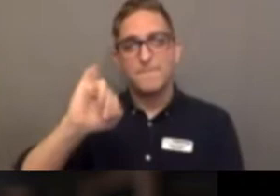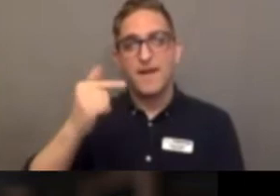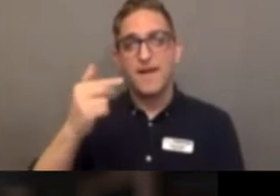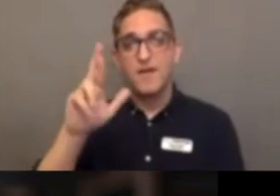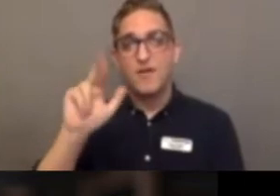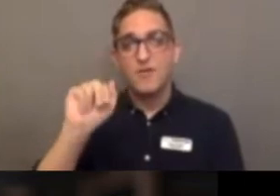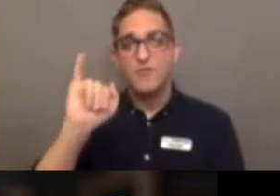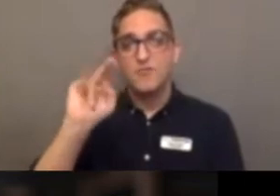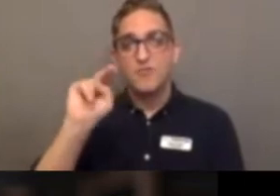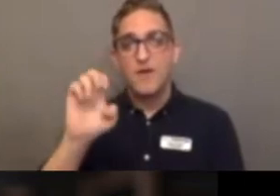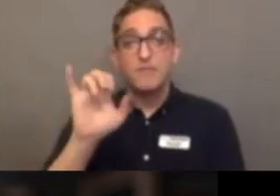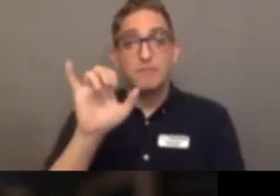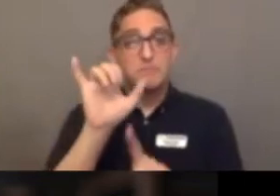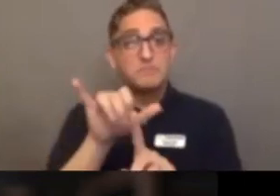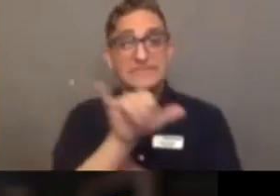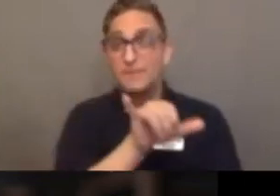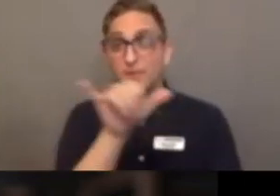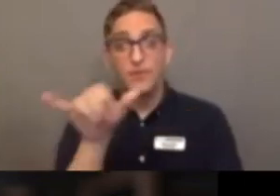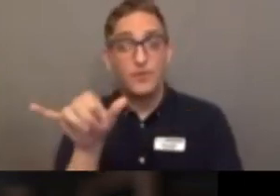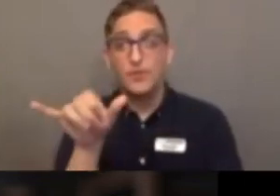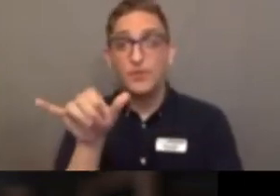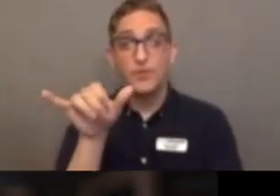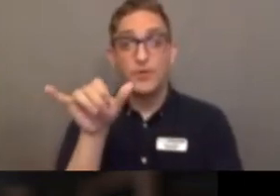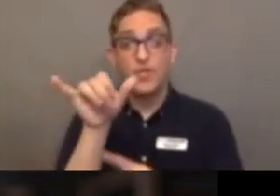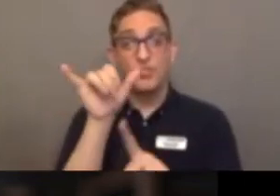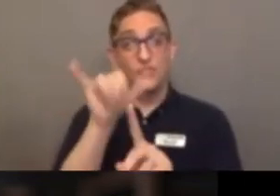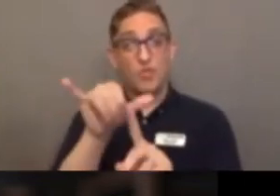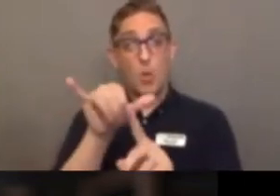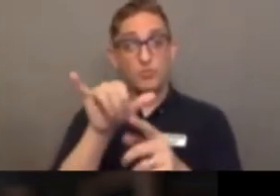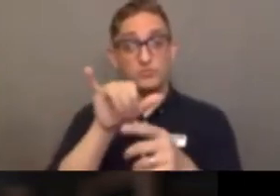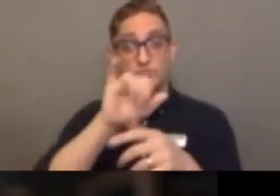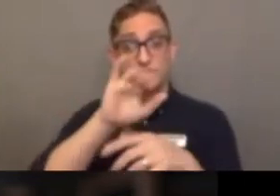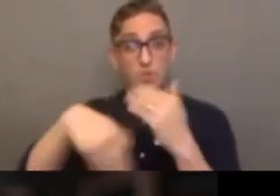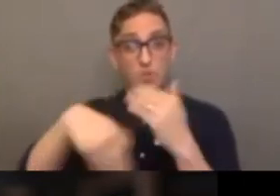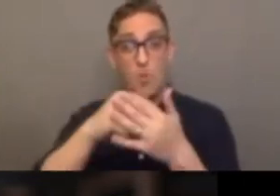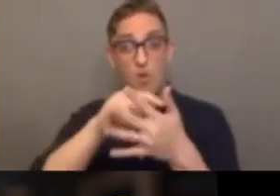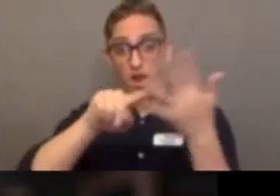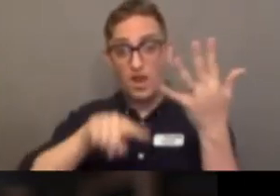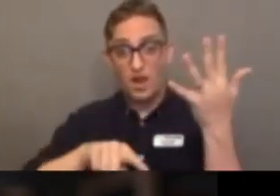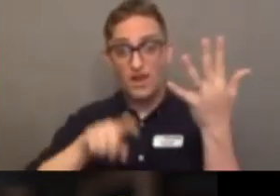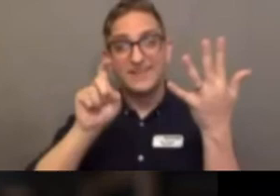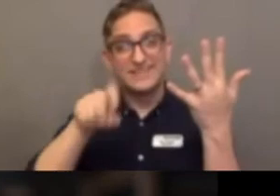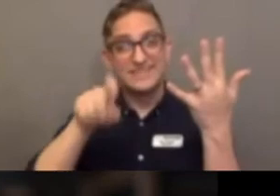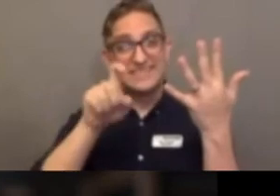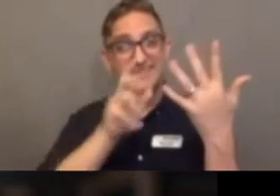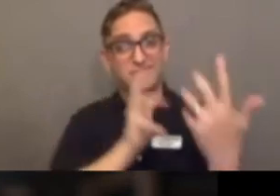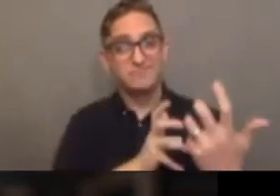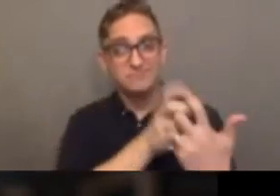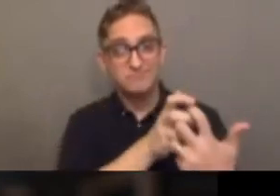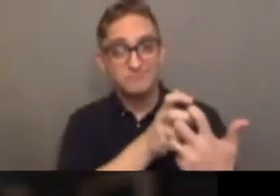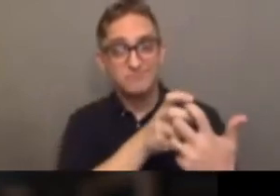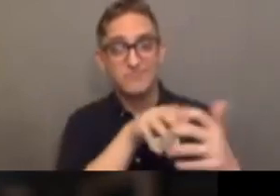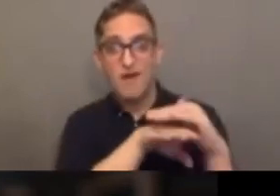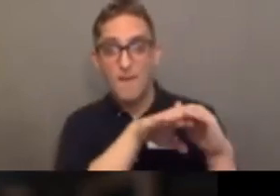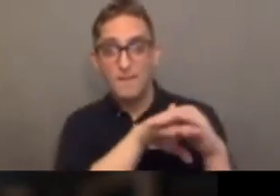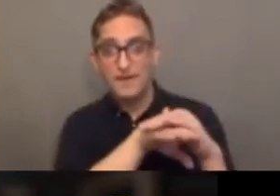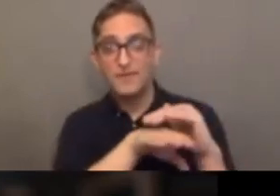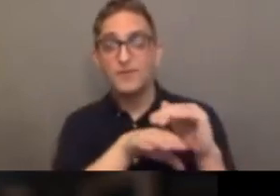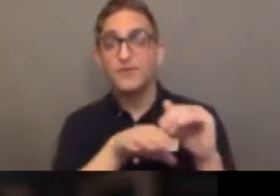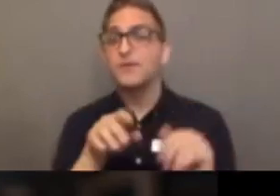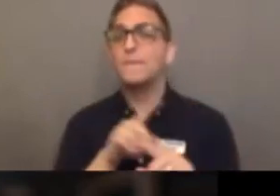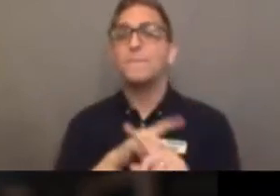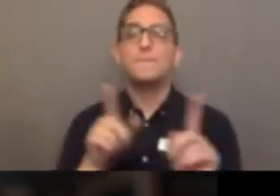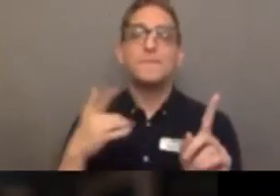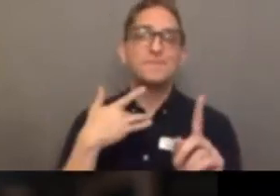in terms of needing some sort of accommodation. But we tend not to think of them as standard